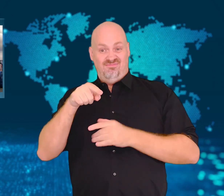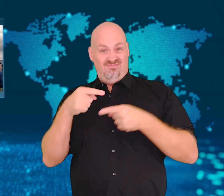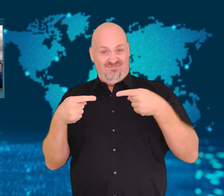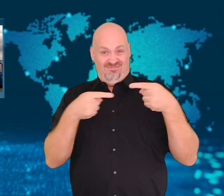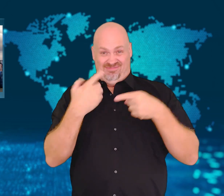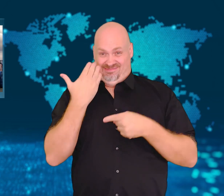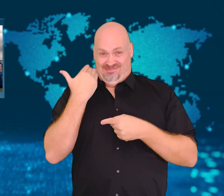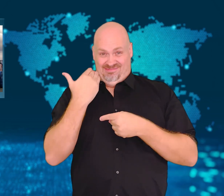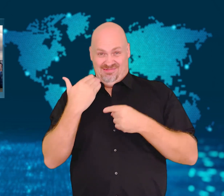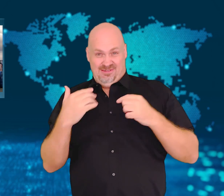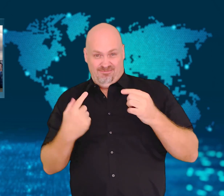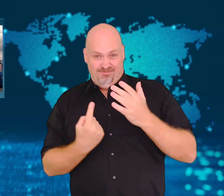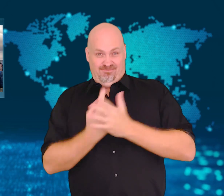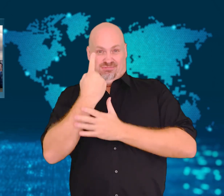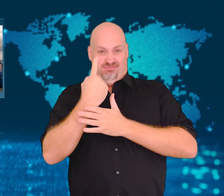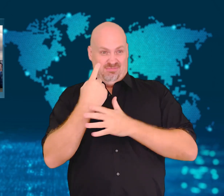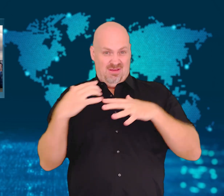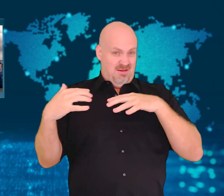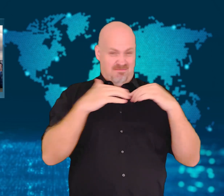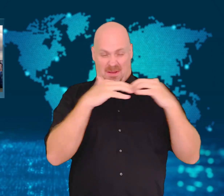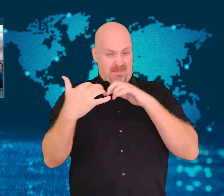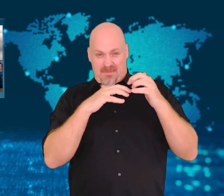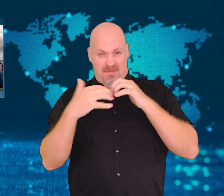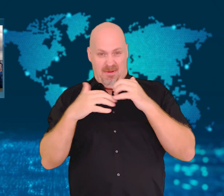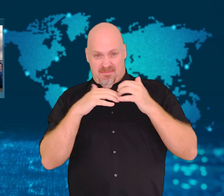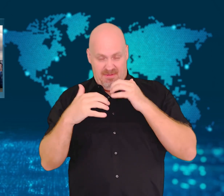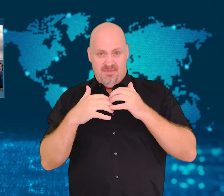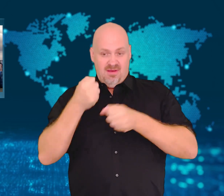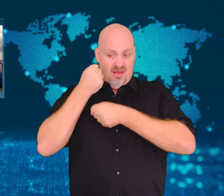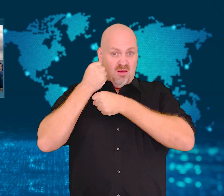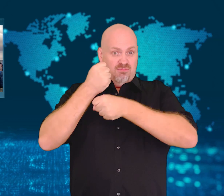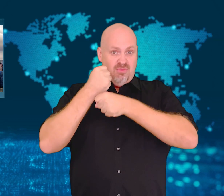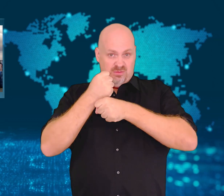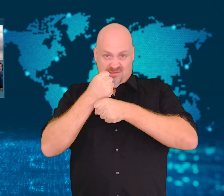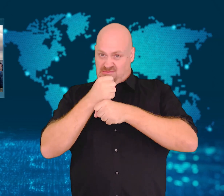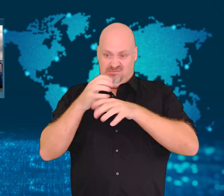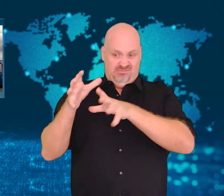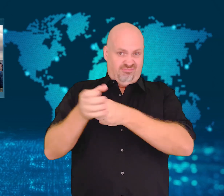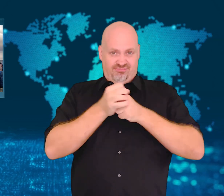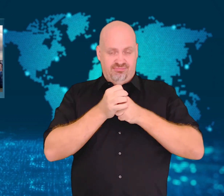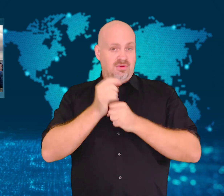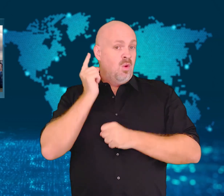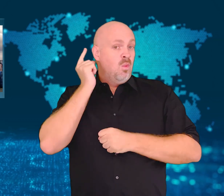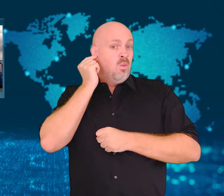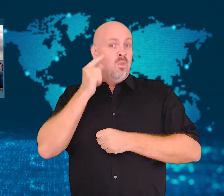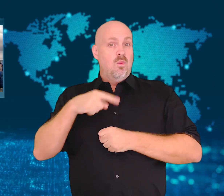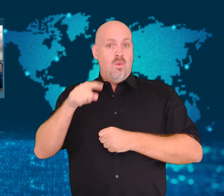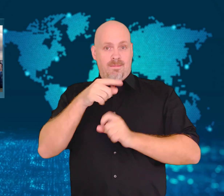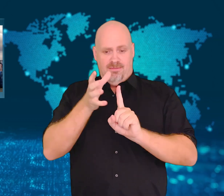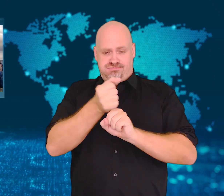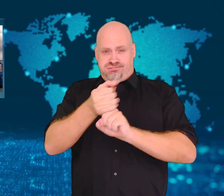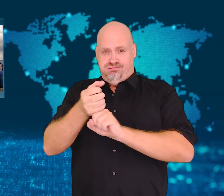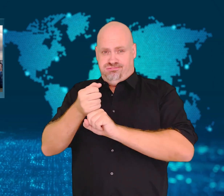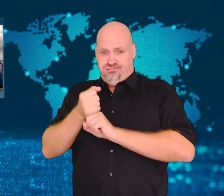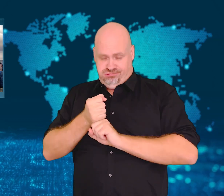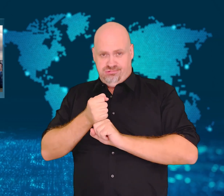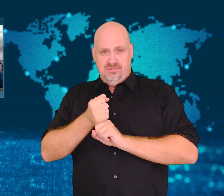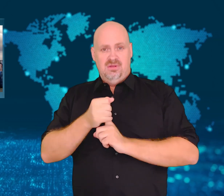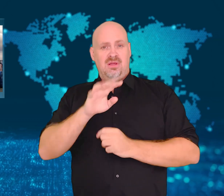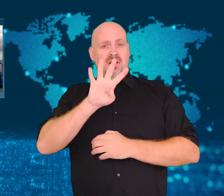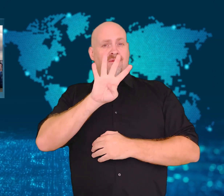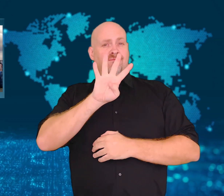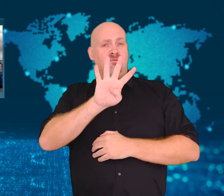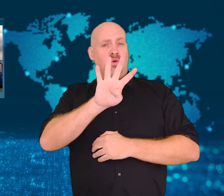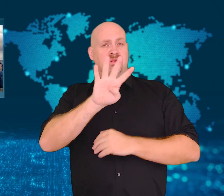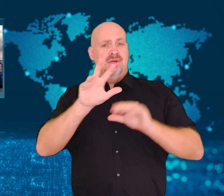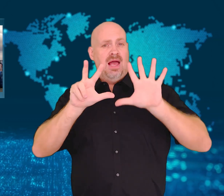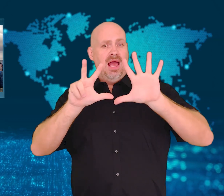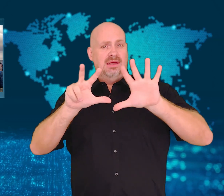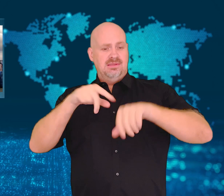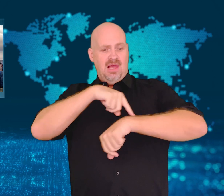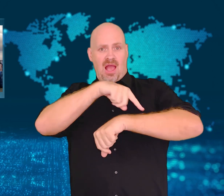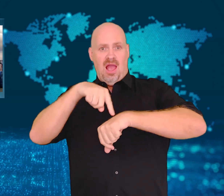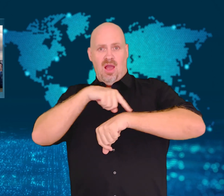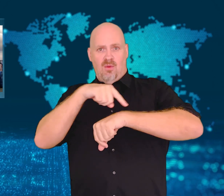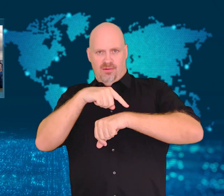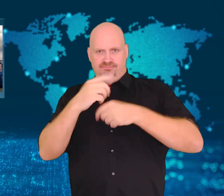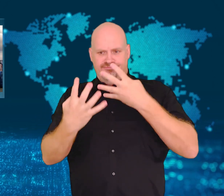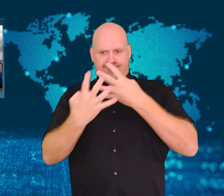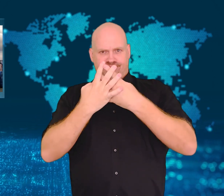After this specific clash broke out between security forces and the protesters,